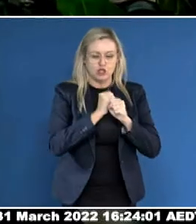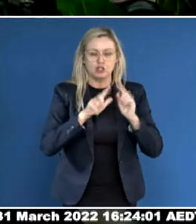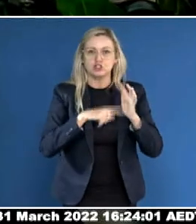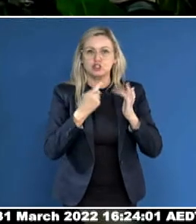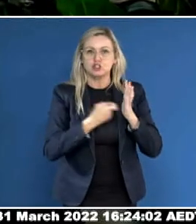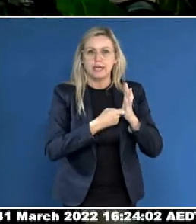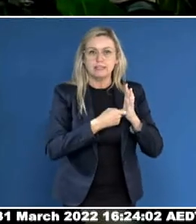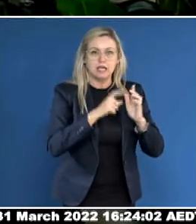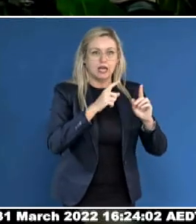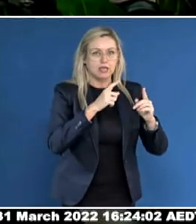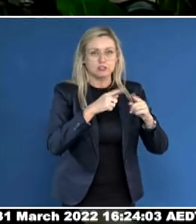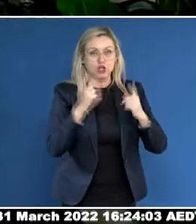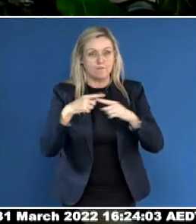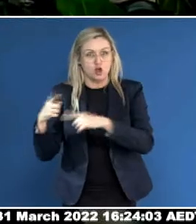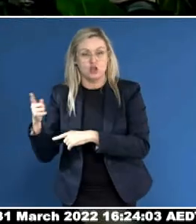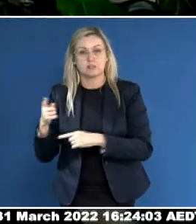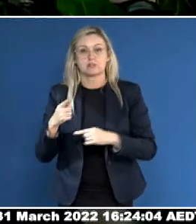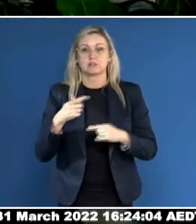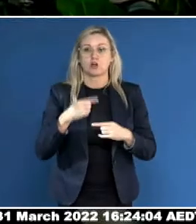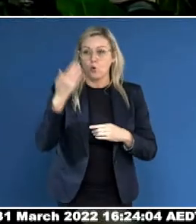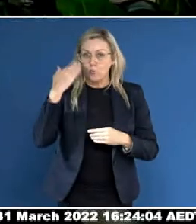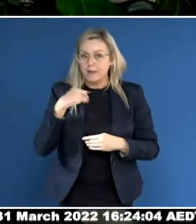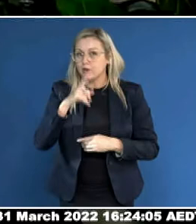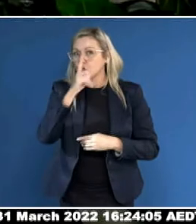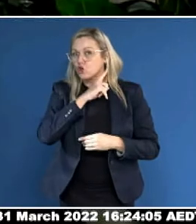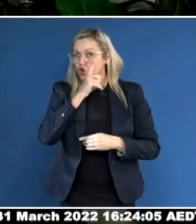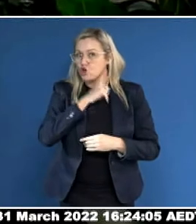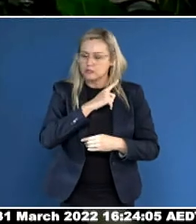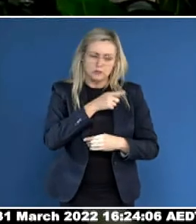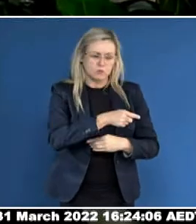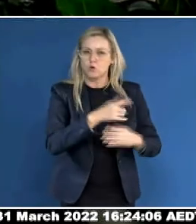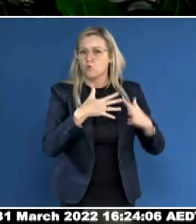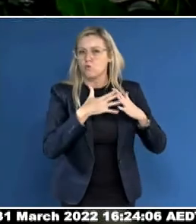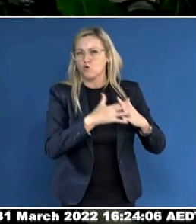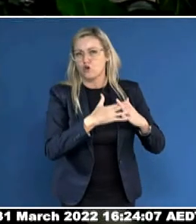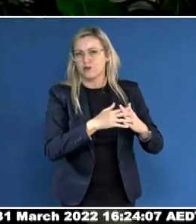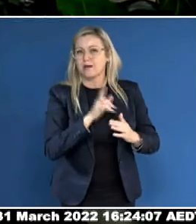because we are hidden and isolated and it's hard to find our peers.